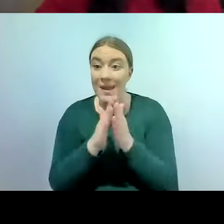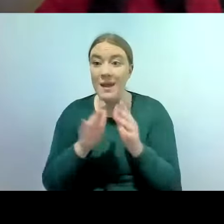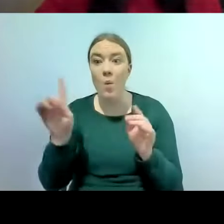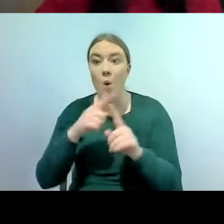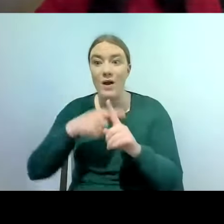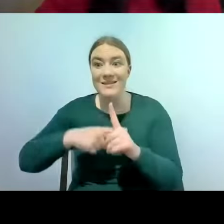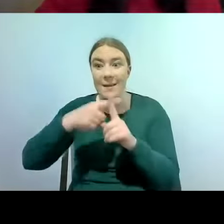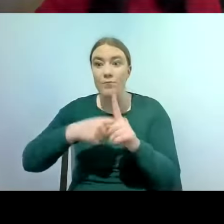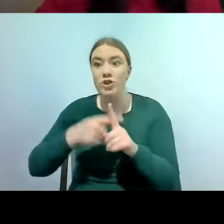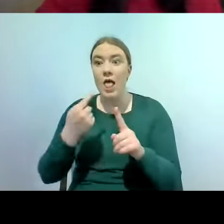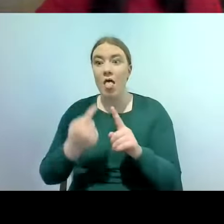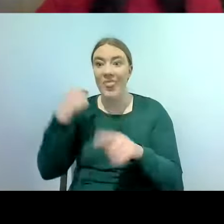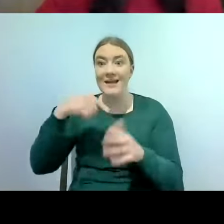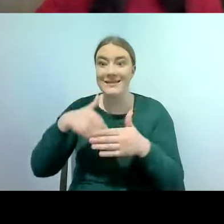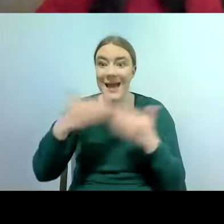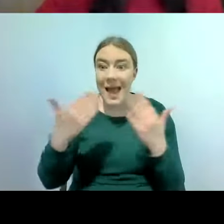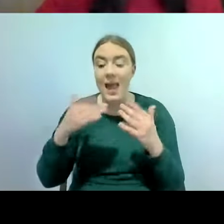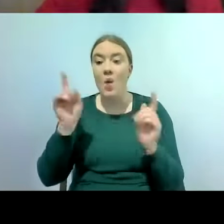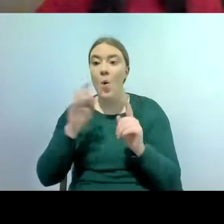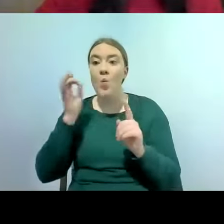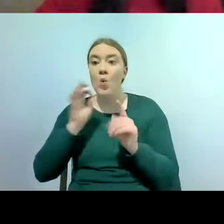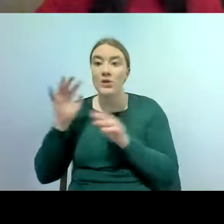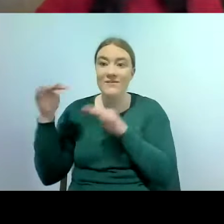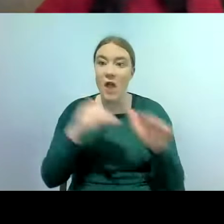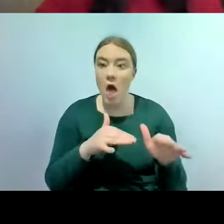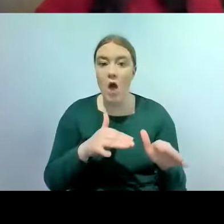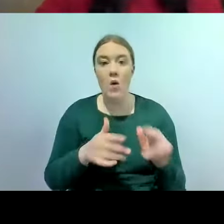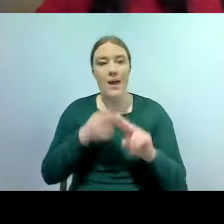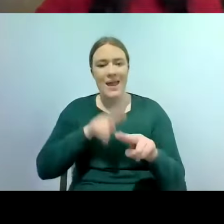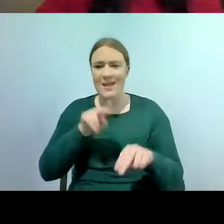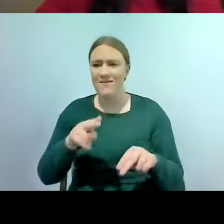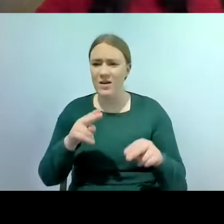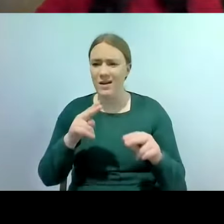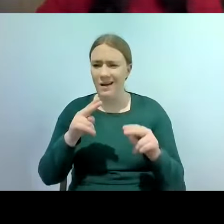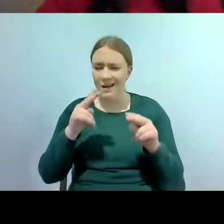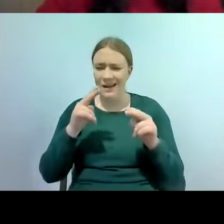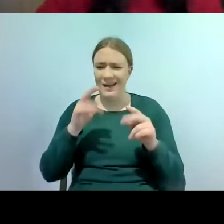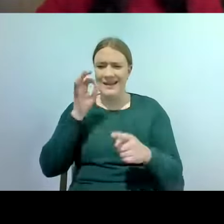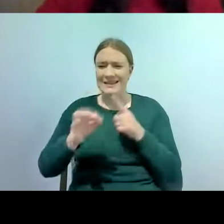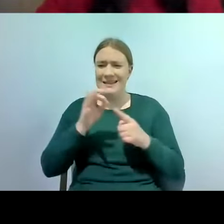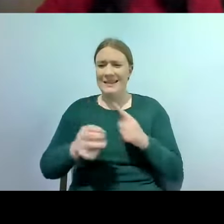that day and then if you're not interested in that kind of level of detail you can just play